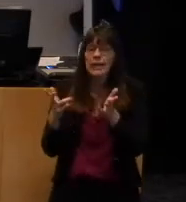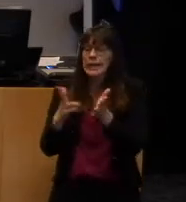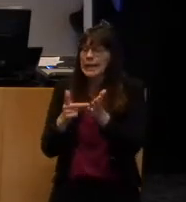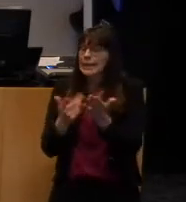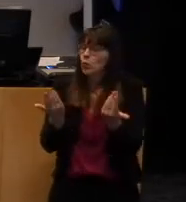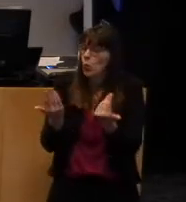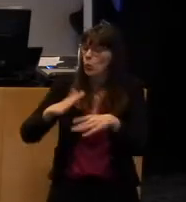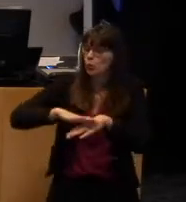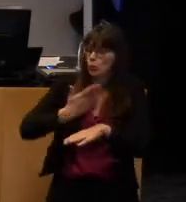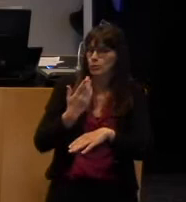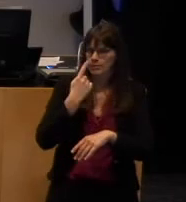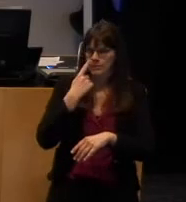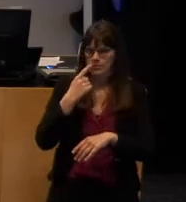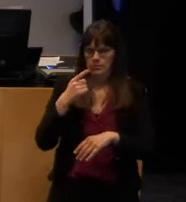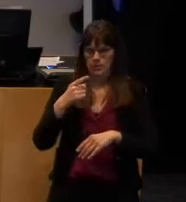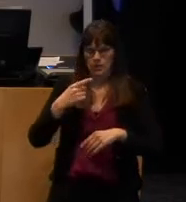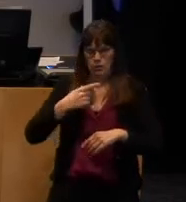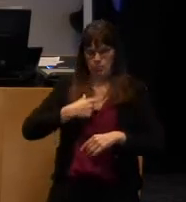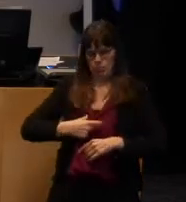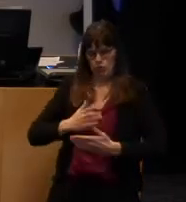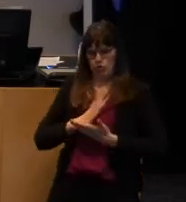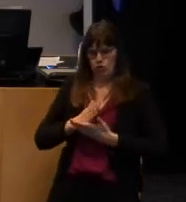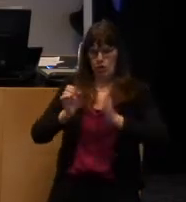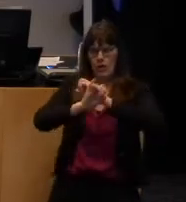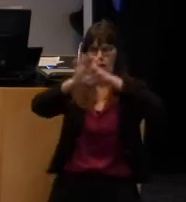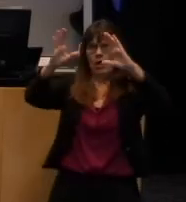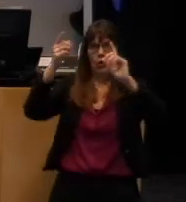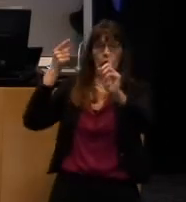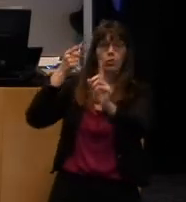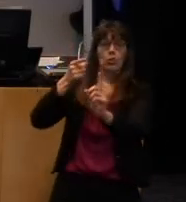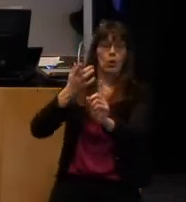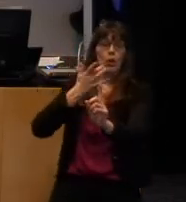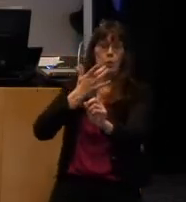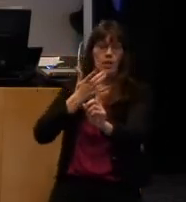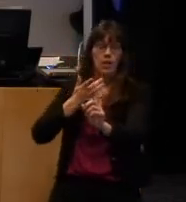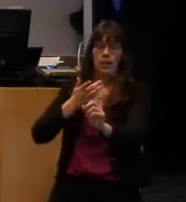reveal which goal the interpreter envisions achieving when using a strategy.